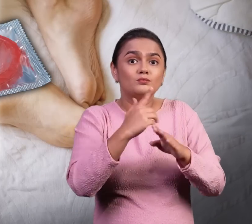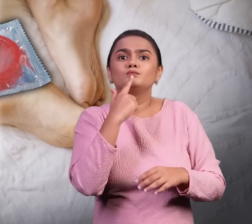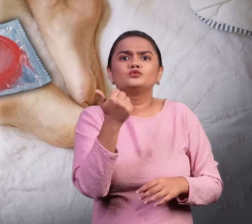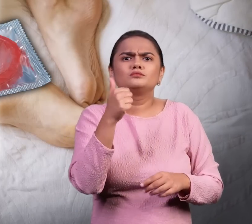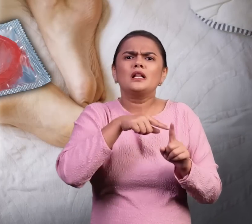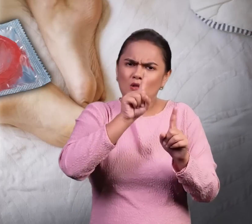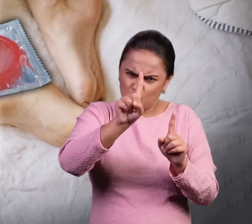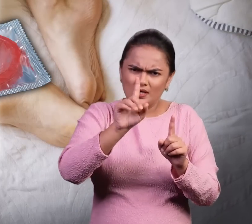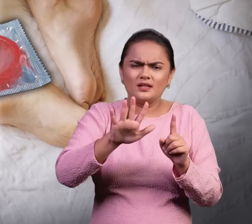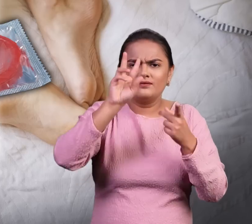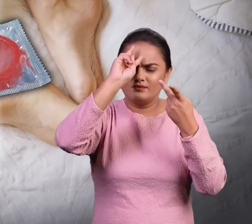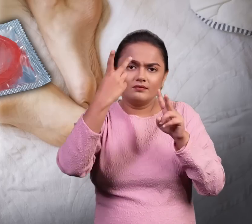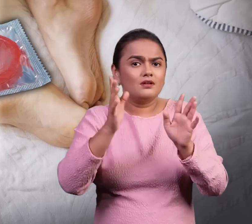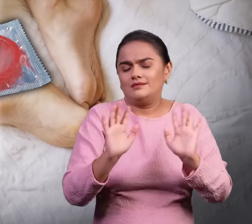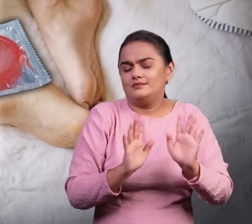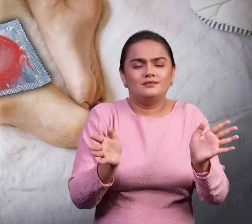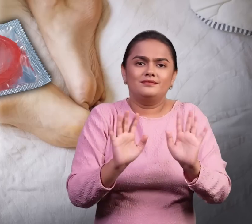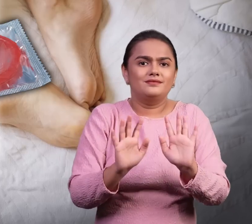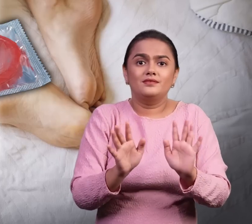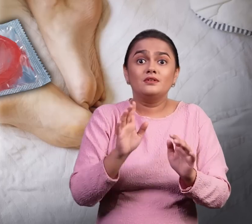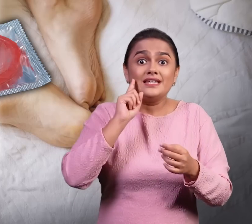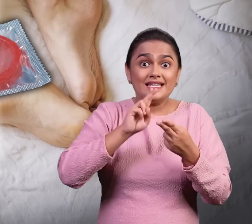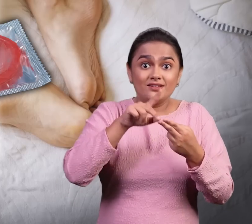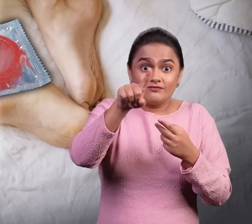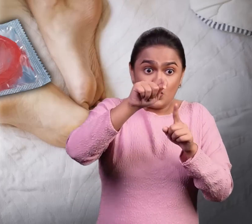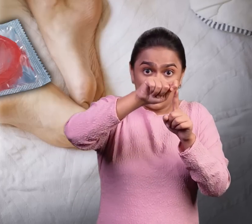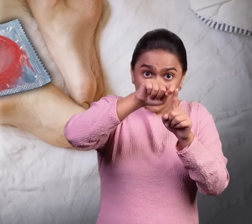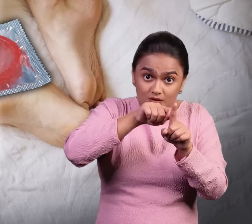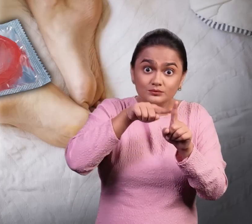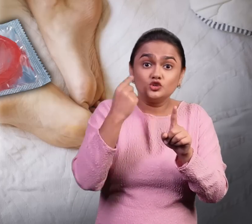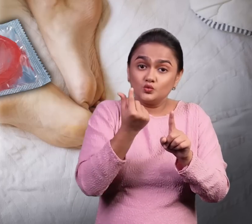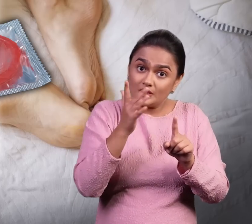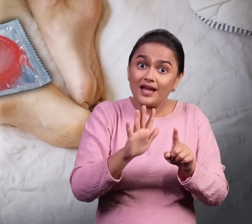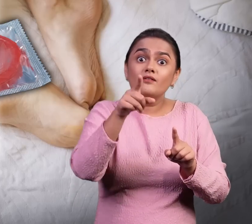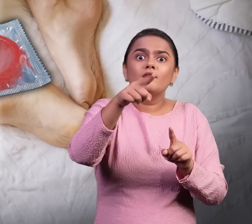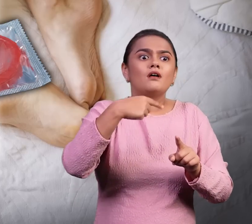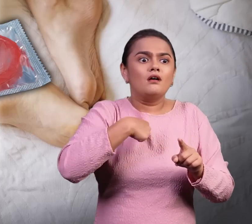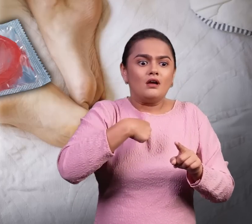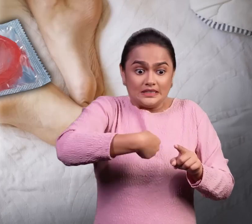This is also a misconception which is wrong. By using a condom, you are protecting yourself.